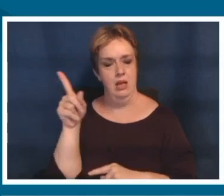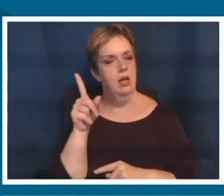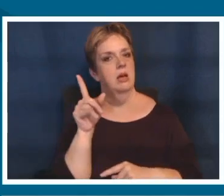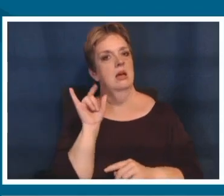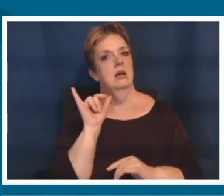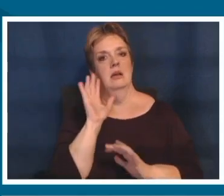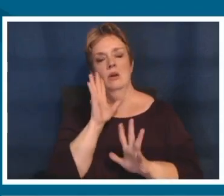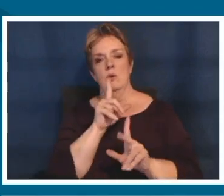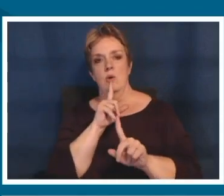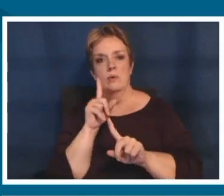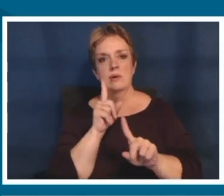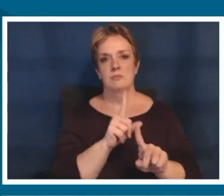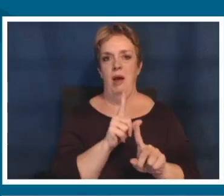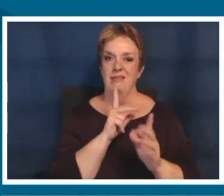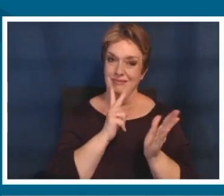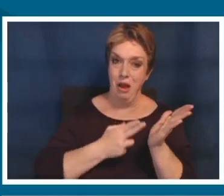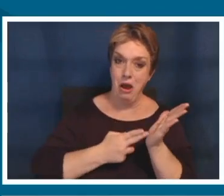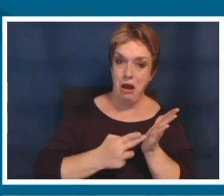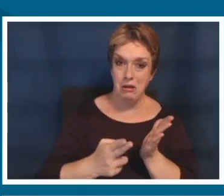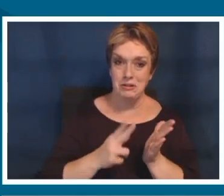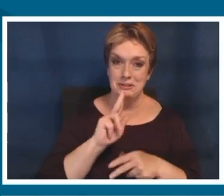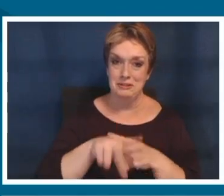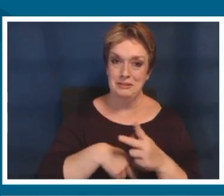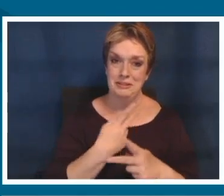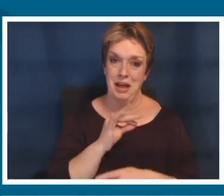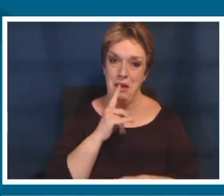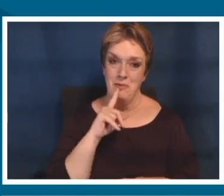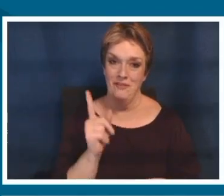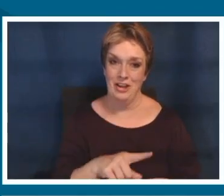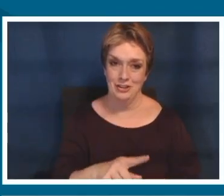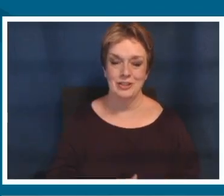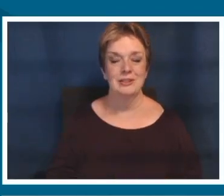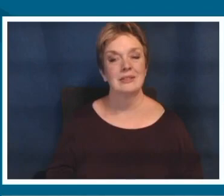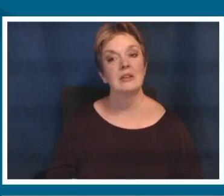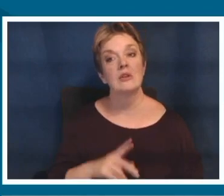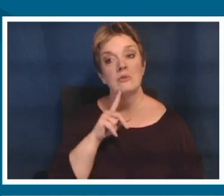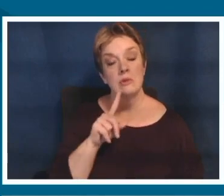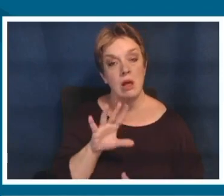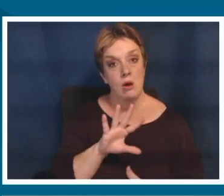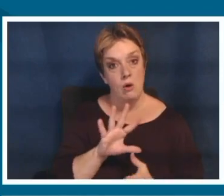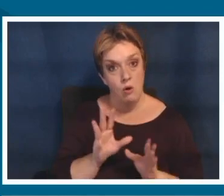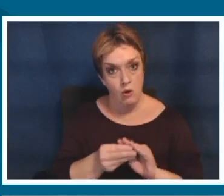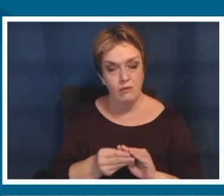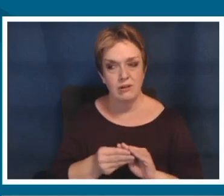answers to these questions but overall they really achieved their